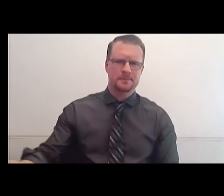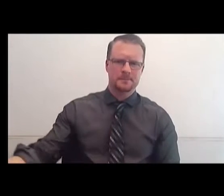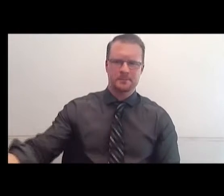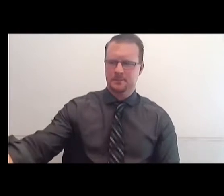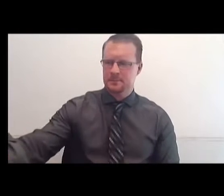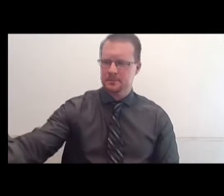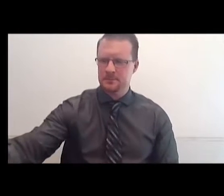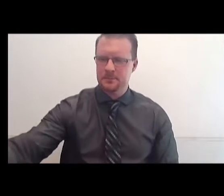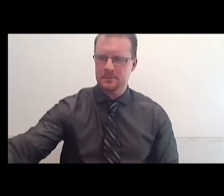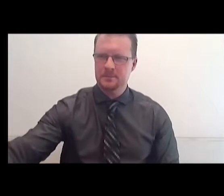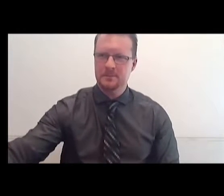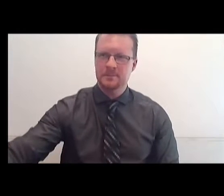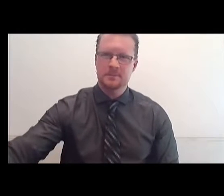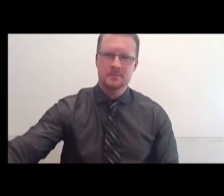education and research.